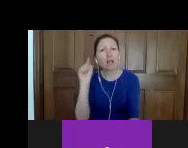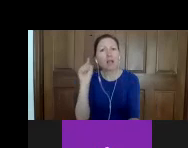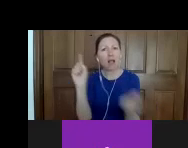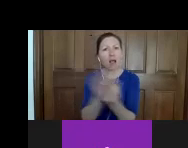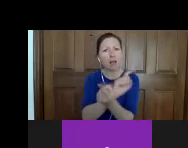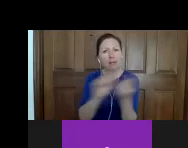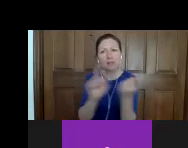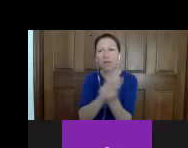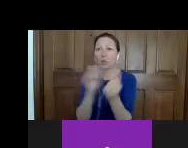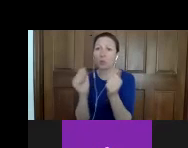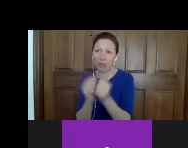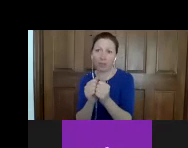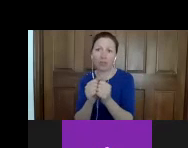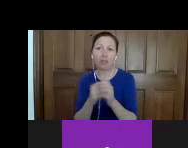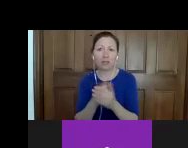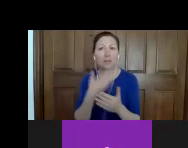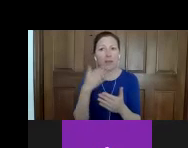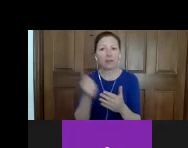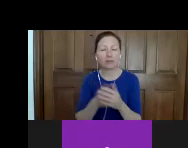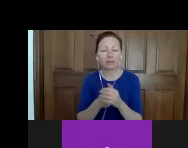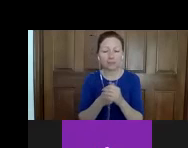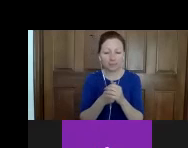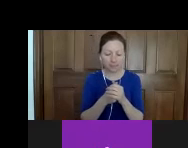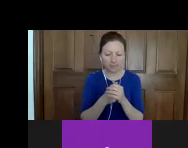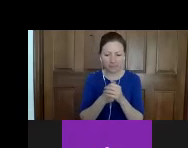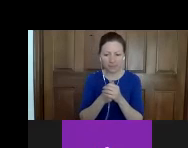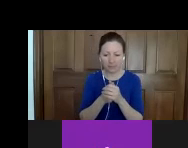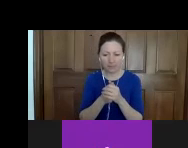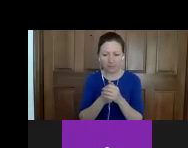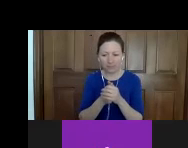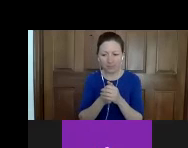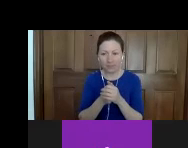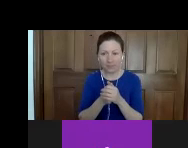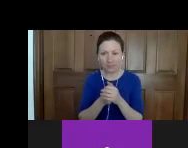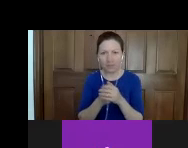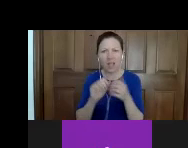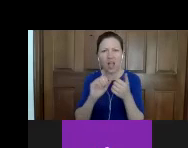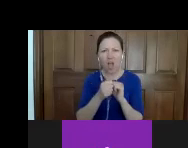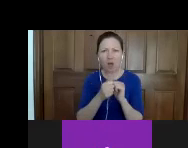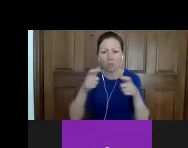way street. All right. So how due agree your network?